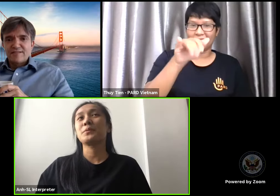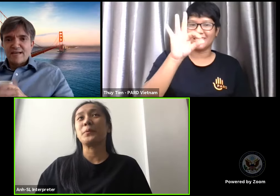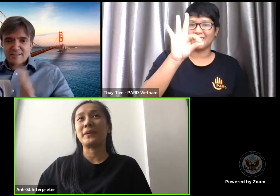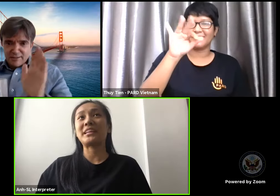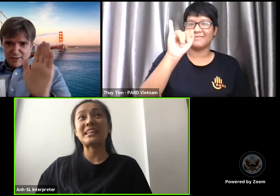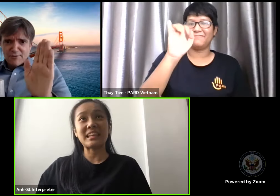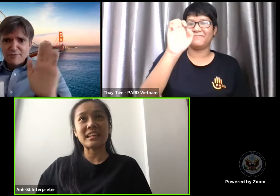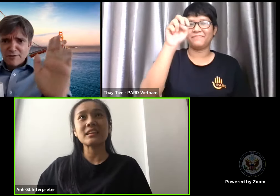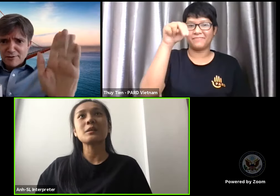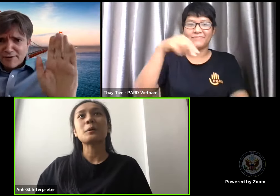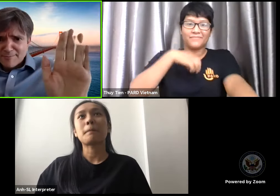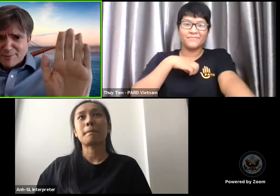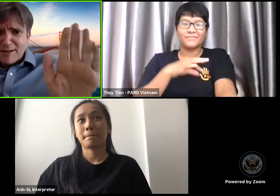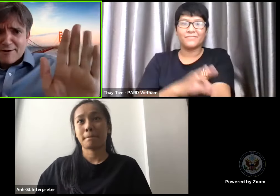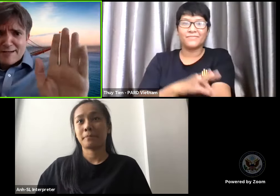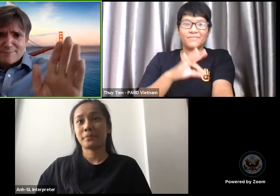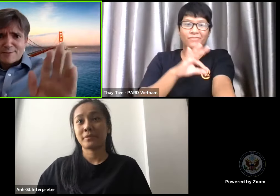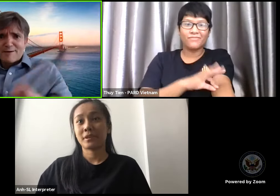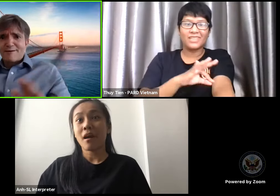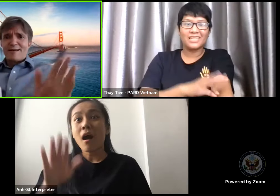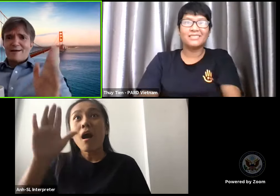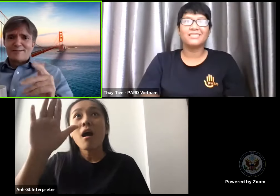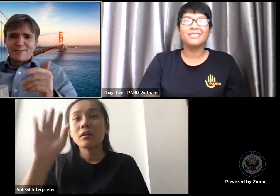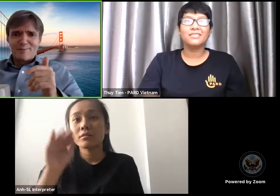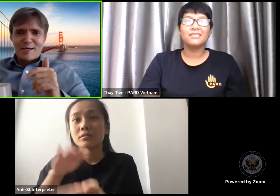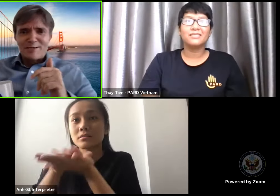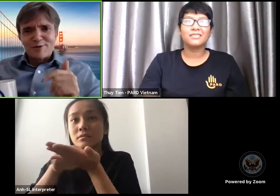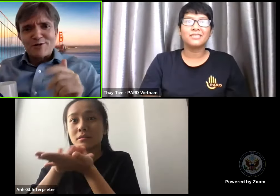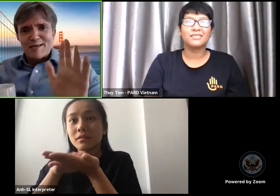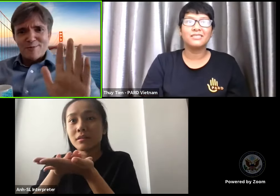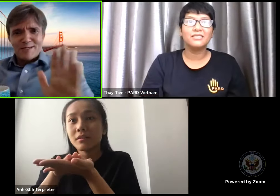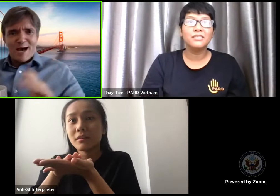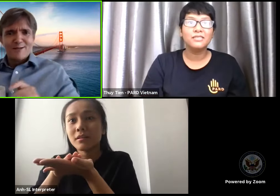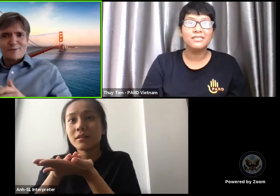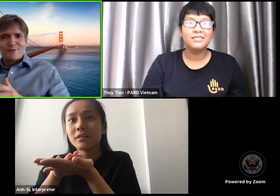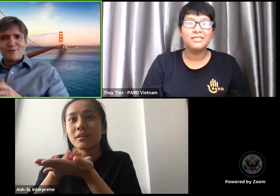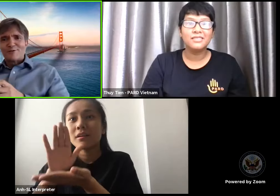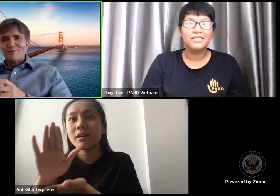[Jason] No no no! Sorry! I'm sorry, I was just making sure you came in, I'll introduce you